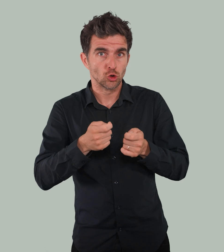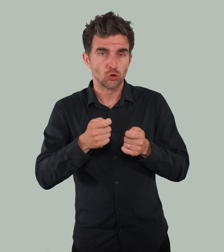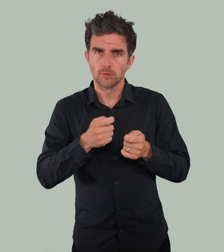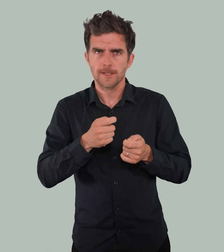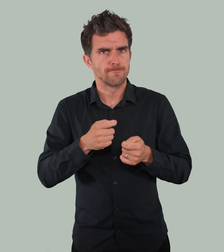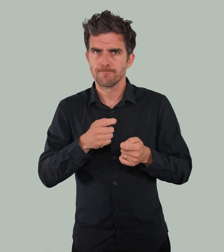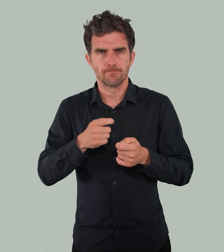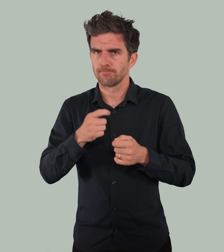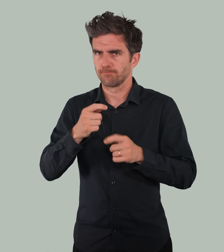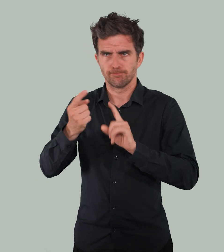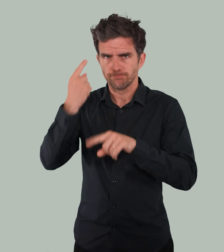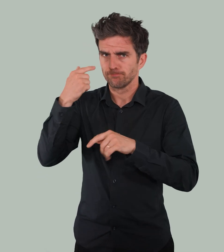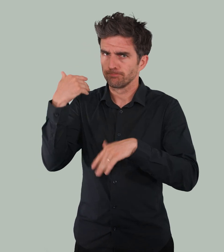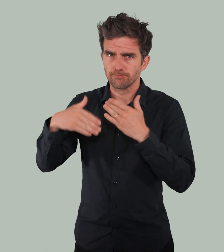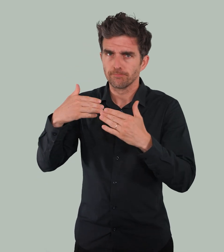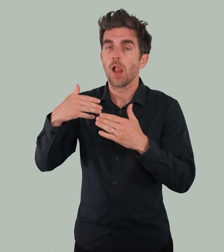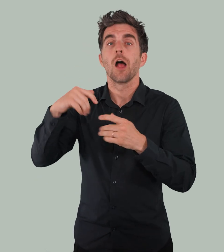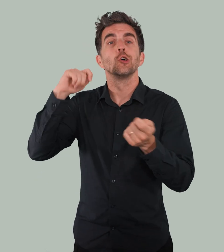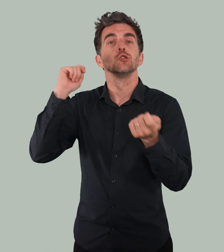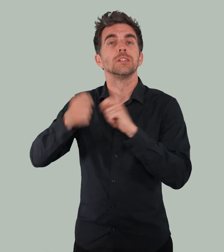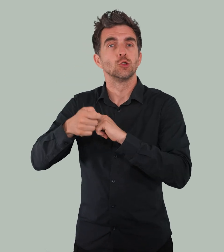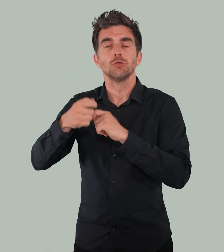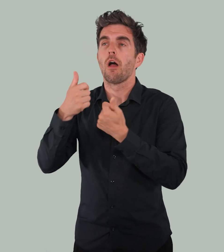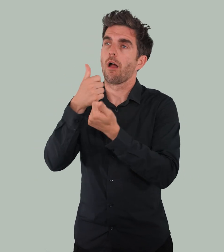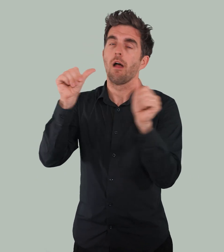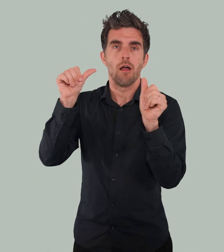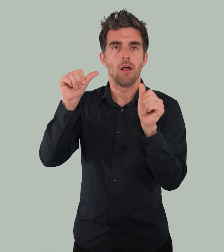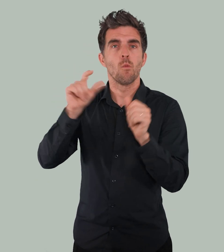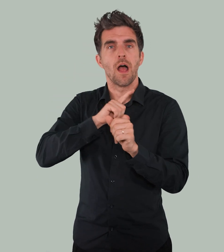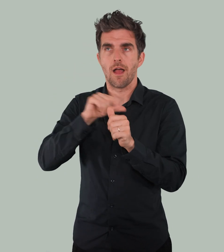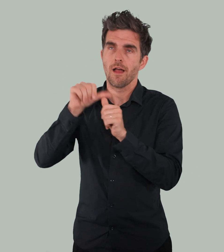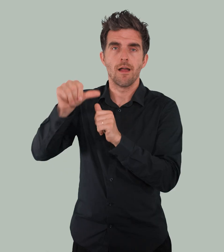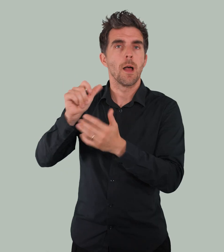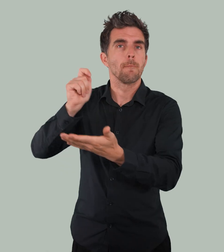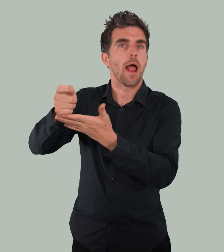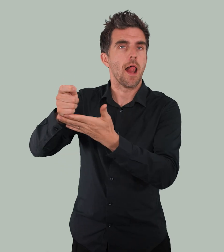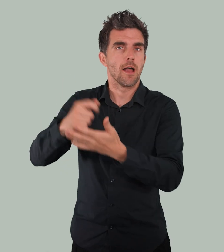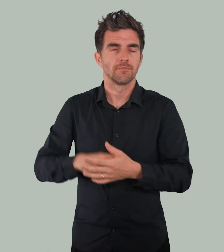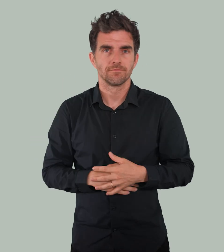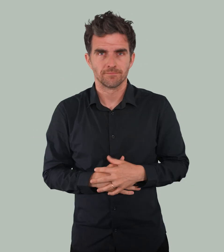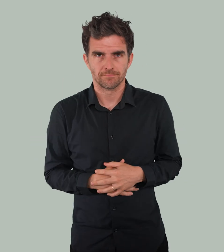being changed in their favour following appeal.